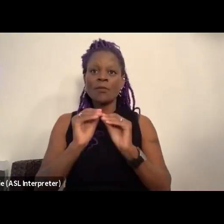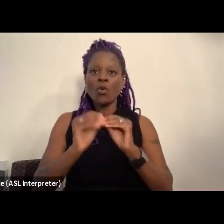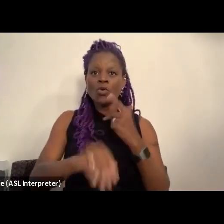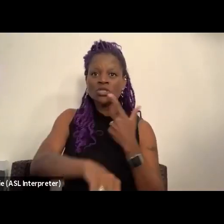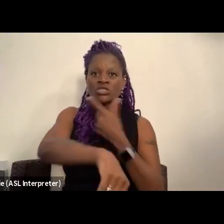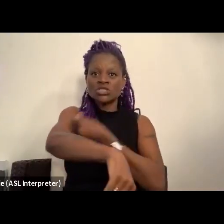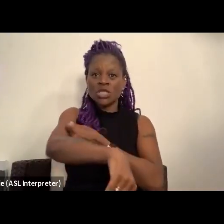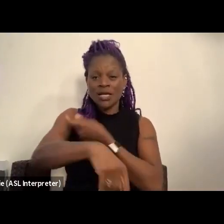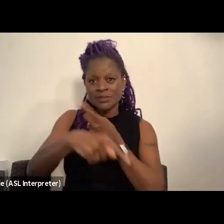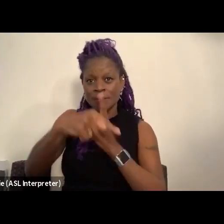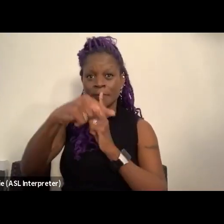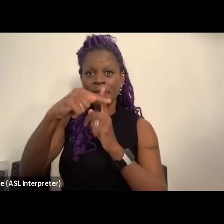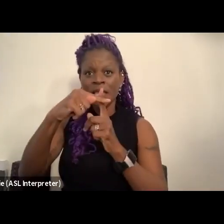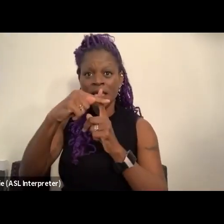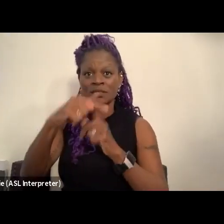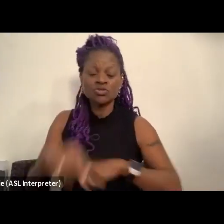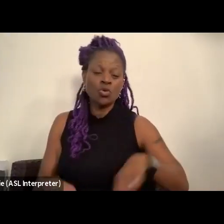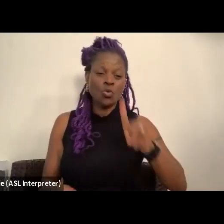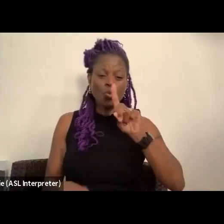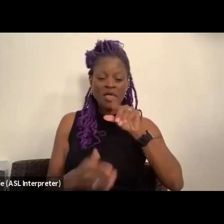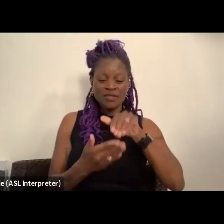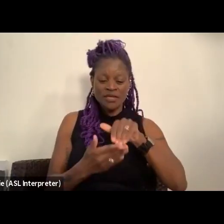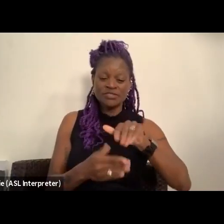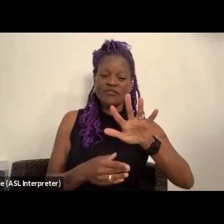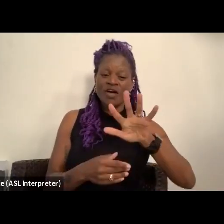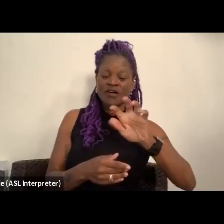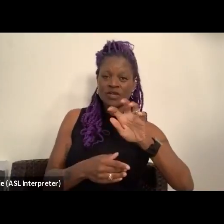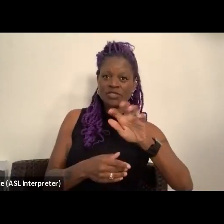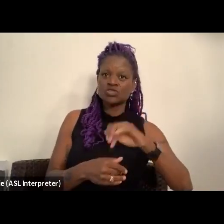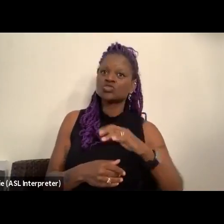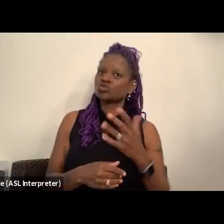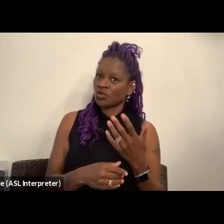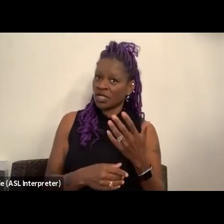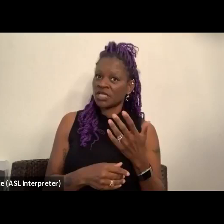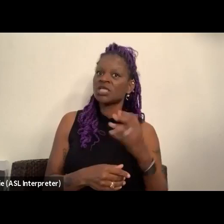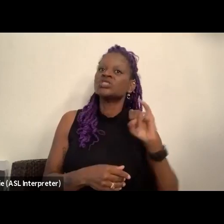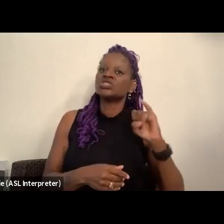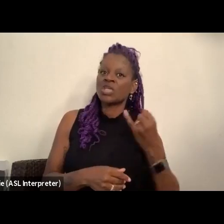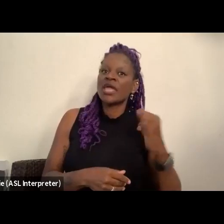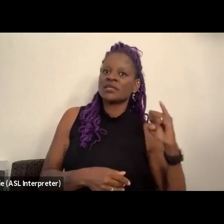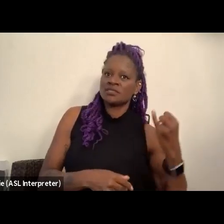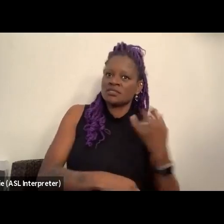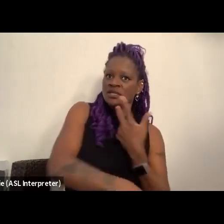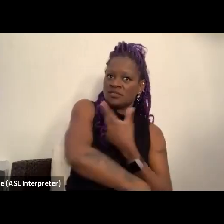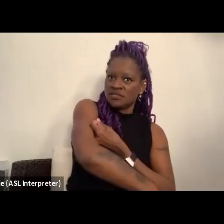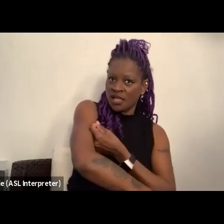one thousand five hundred JMJ doses, which will greatly help with our equity focus.